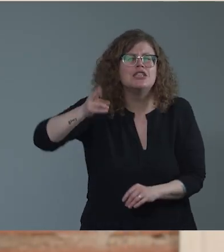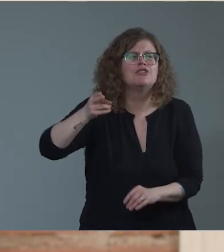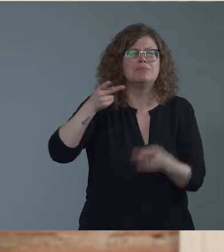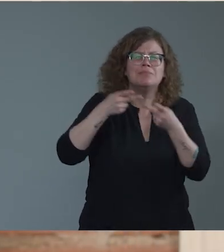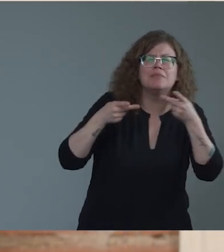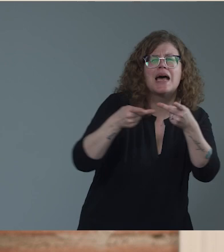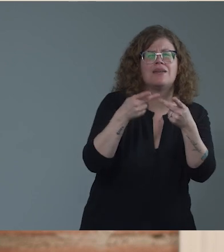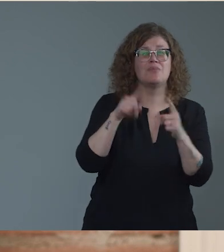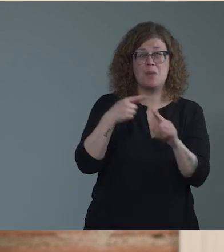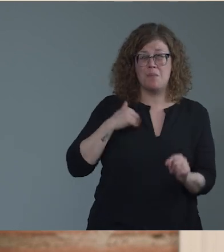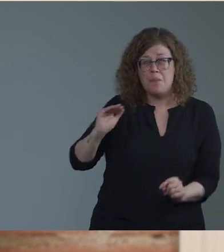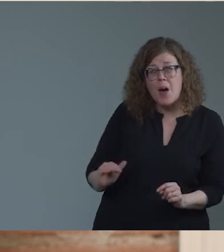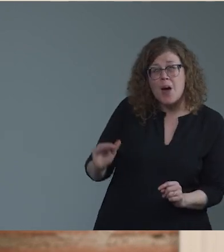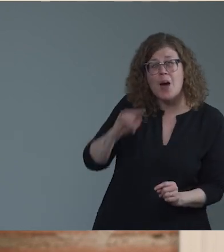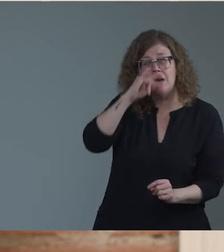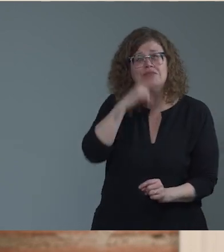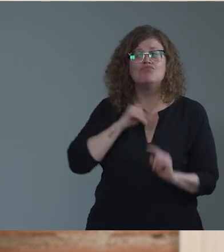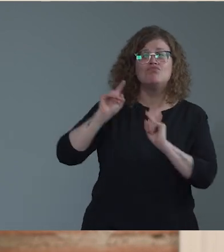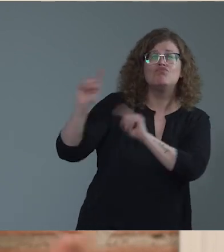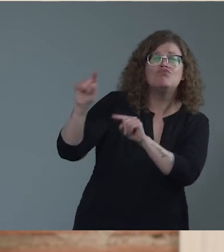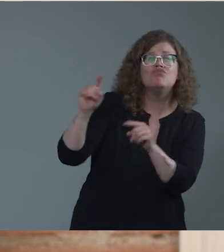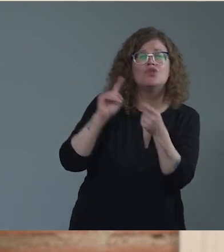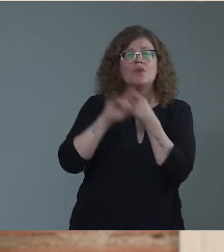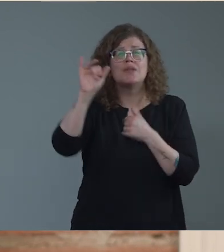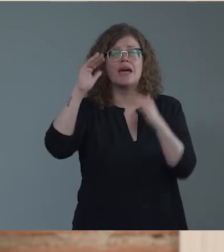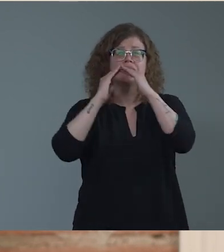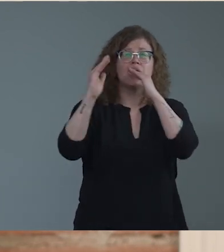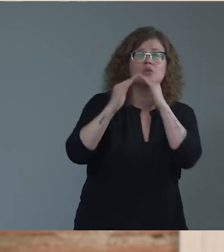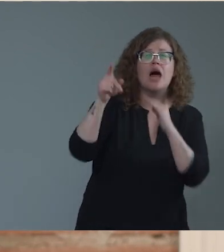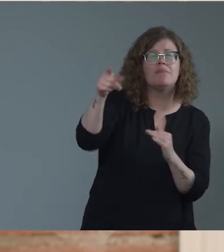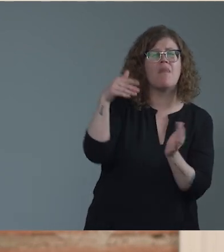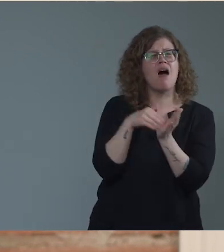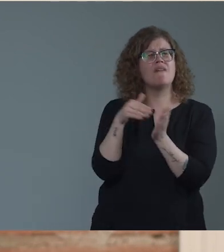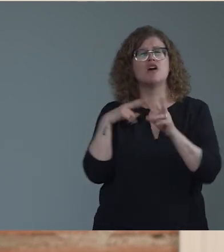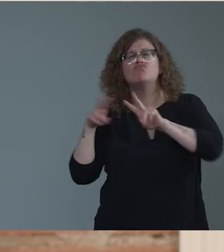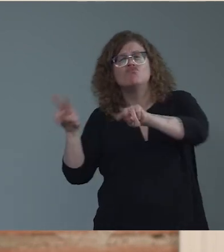I always knew that that was a special day with my mom and that we were near our favorite restaurant, and this was our time together.